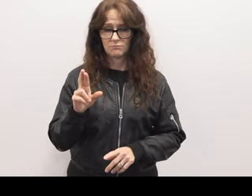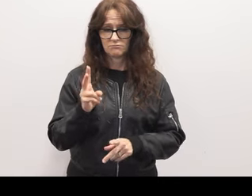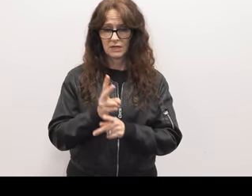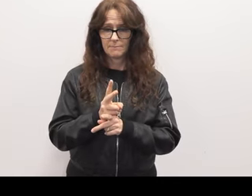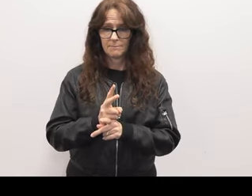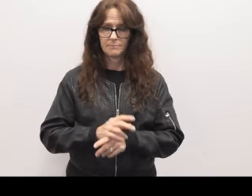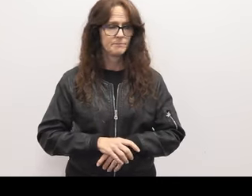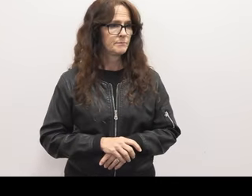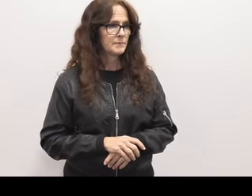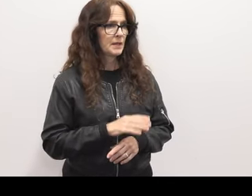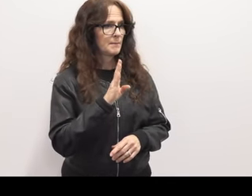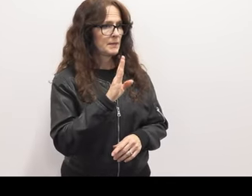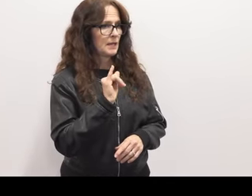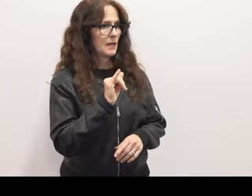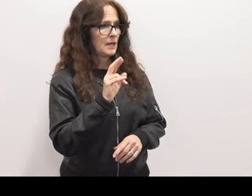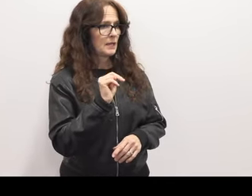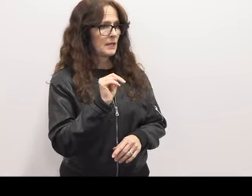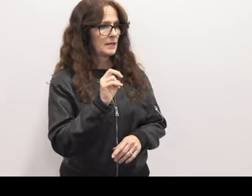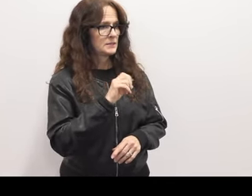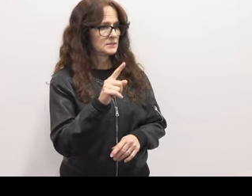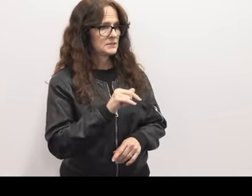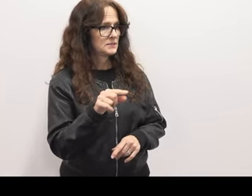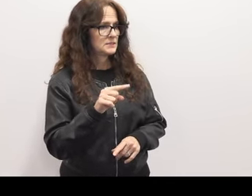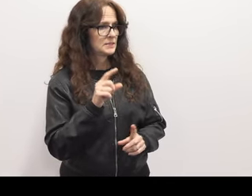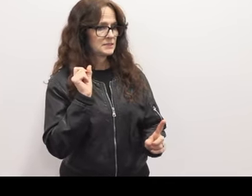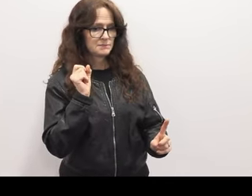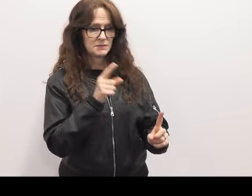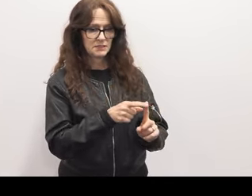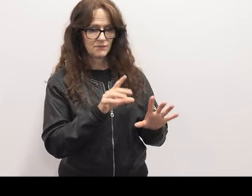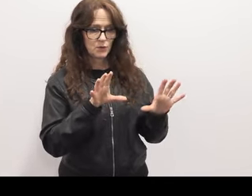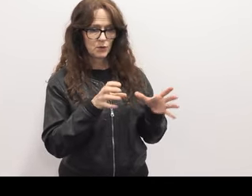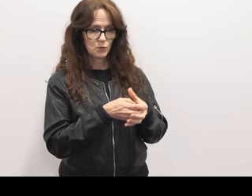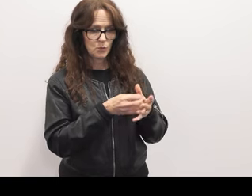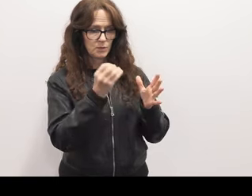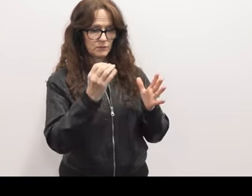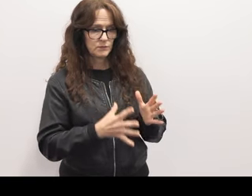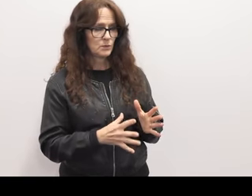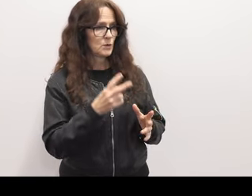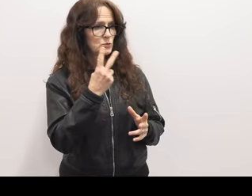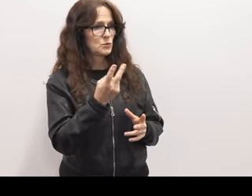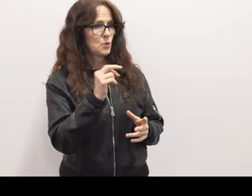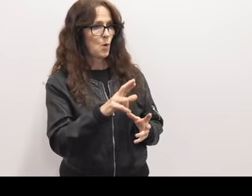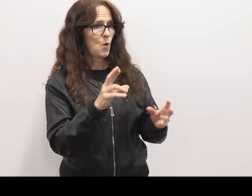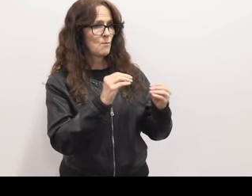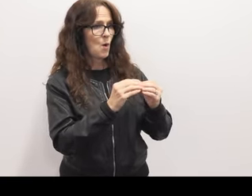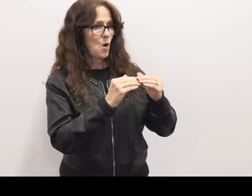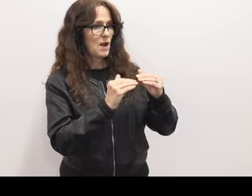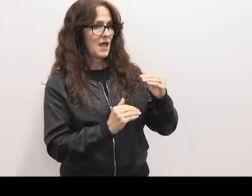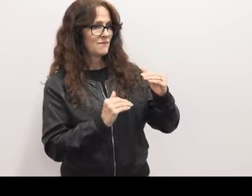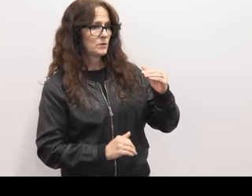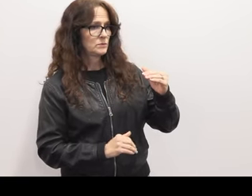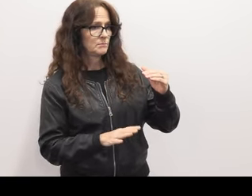[Juan Benitez] I'm gonna keep on that one. It's a specific subgroup of students that are two or more levels below.